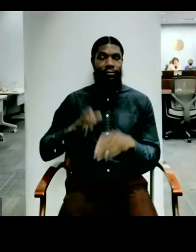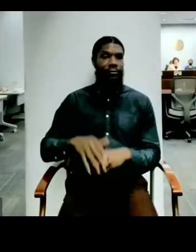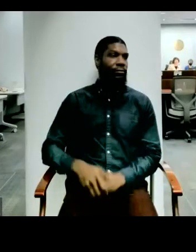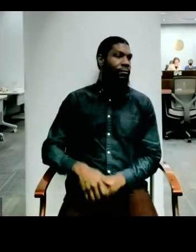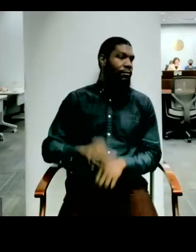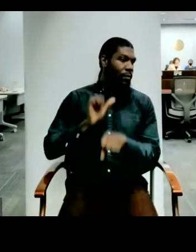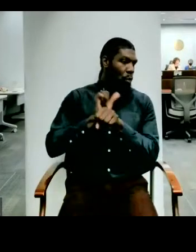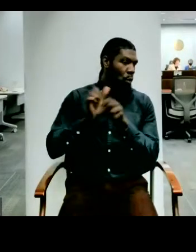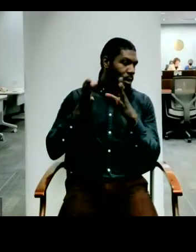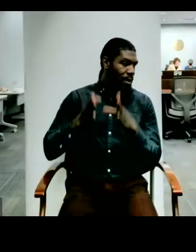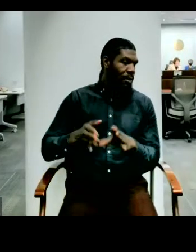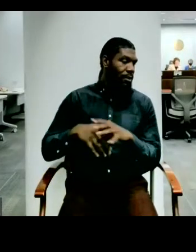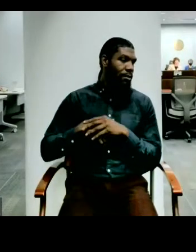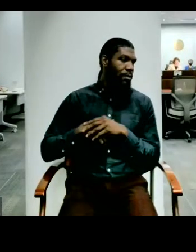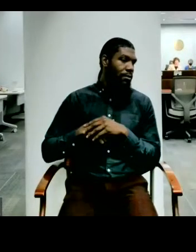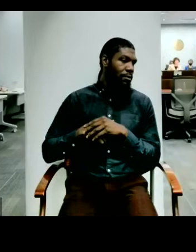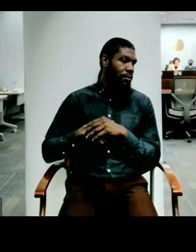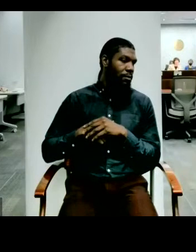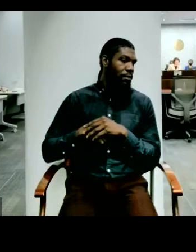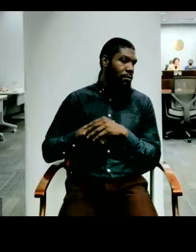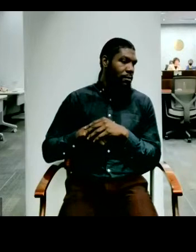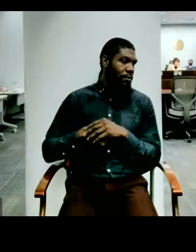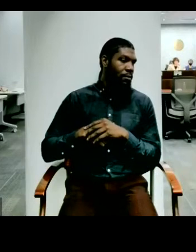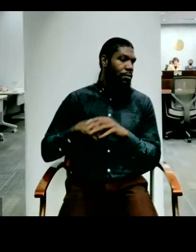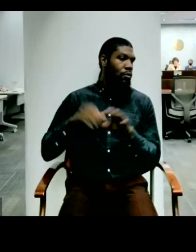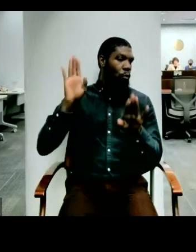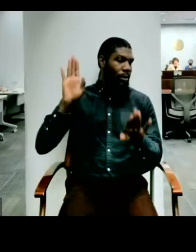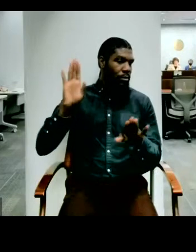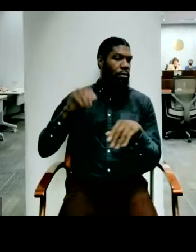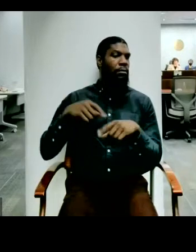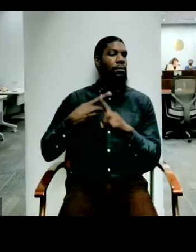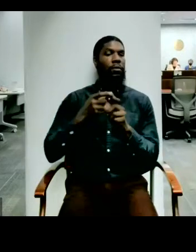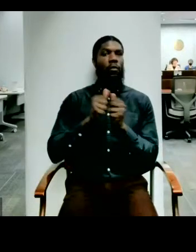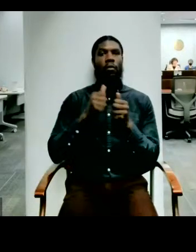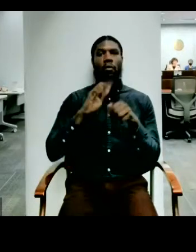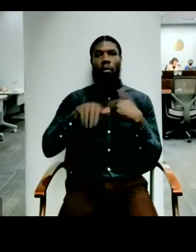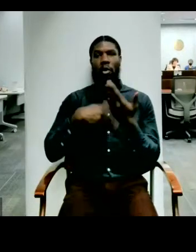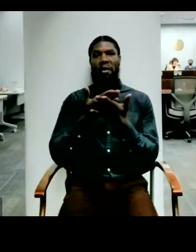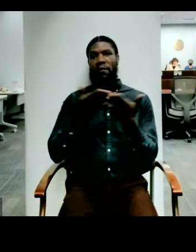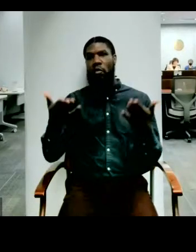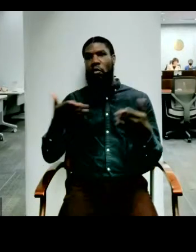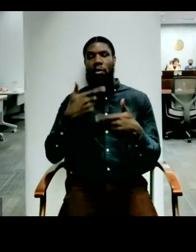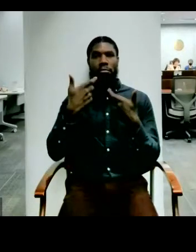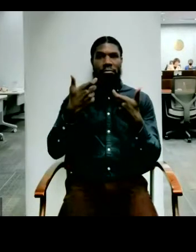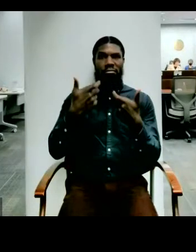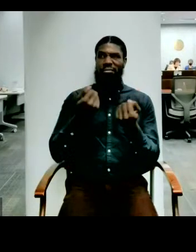with our esteemed witnesses and with all of you who are tuning in from places around the